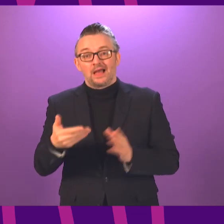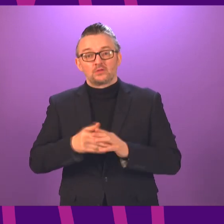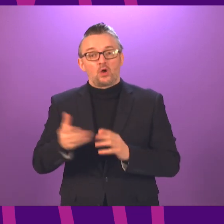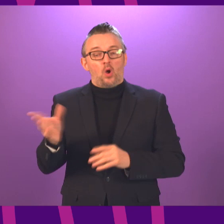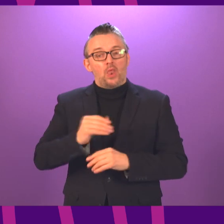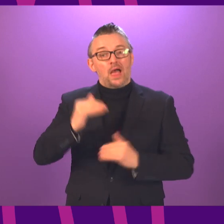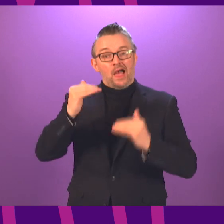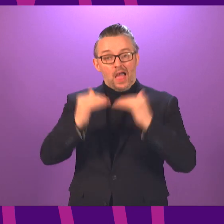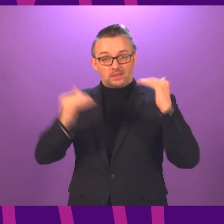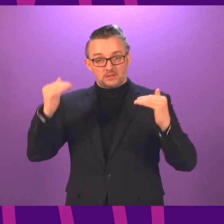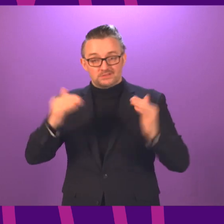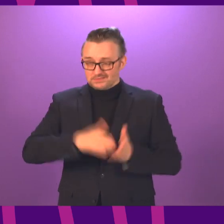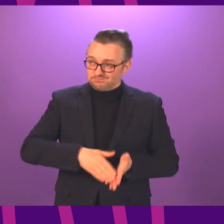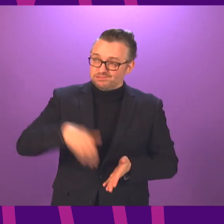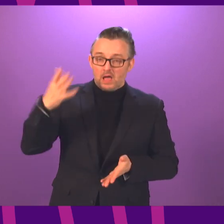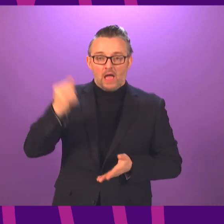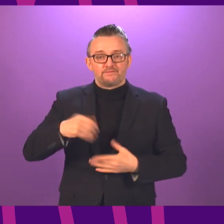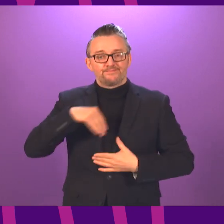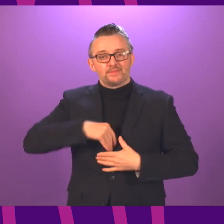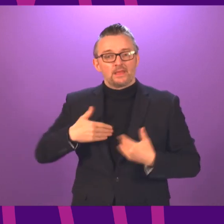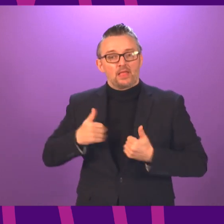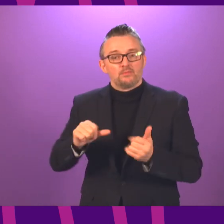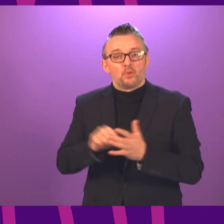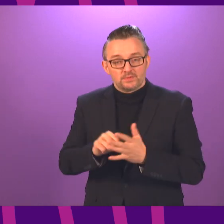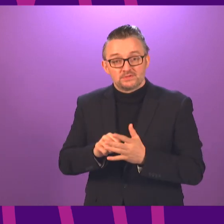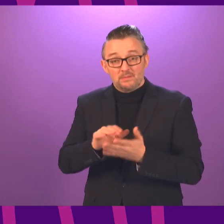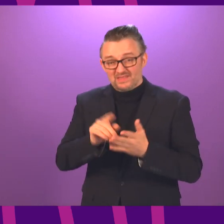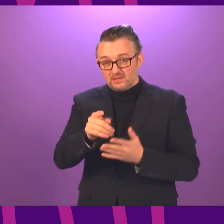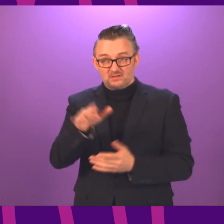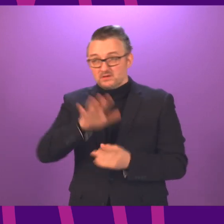with underlying health conditions, and it accounts for more than half of Scotland’s